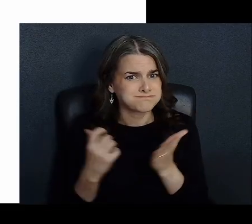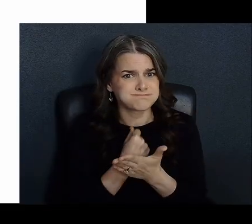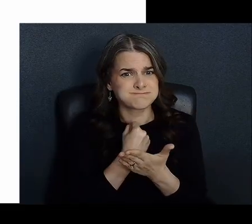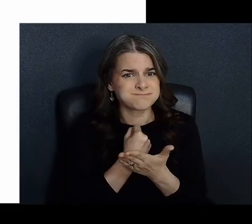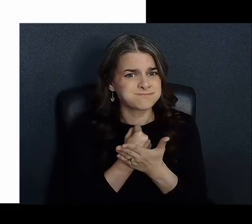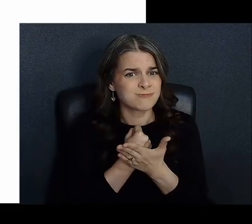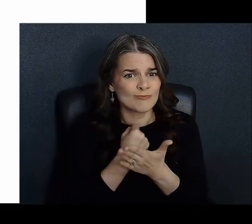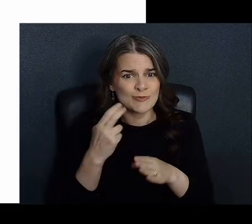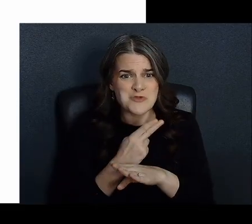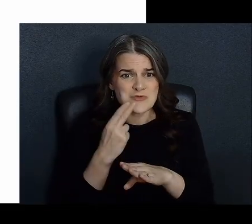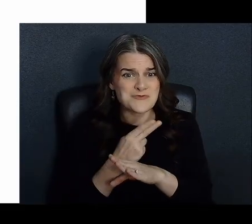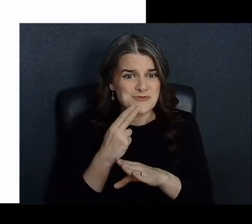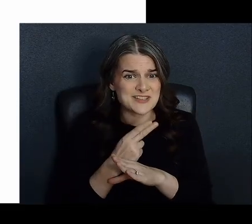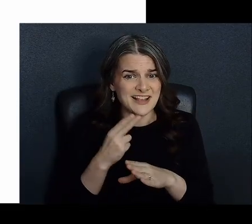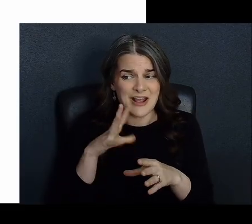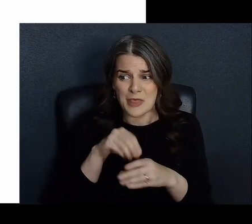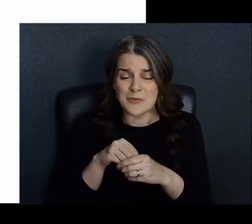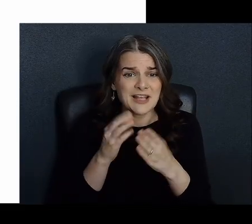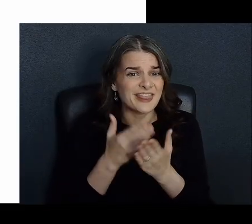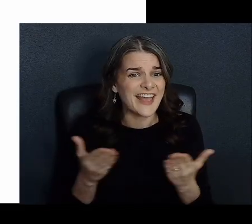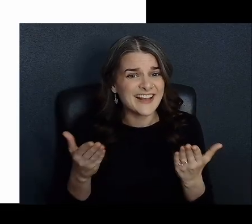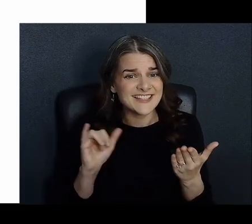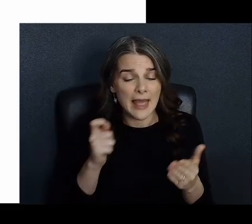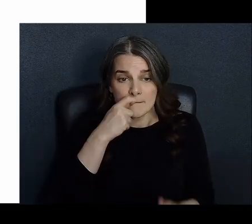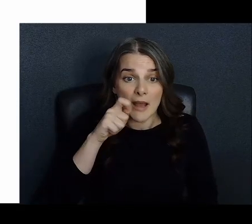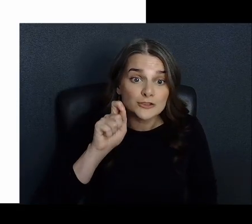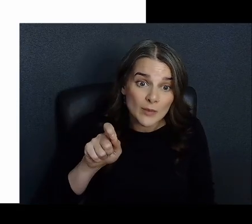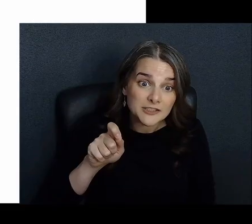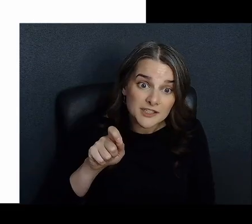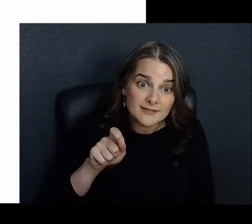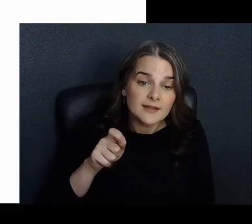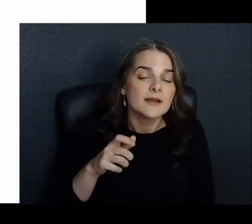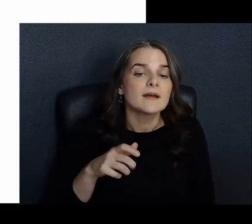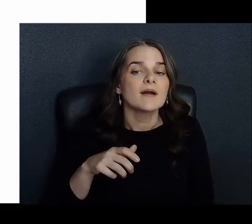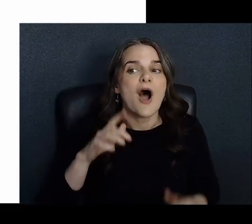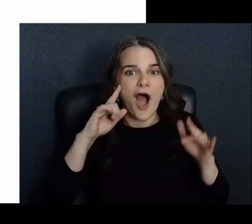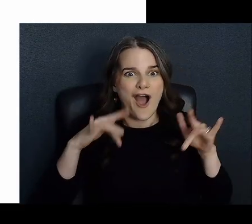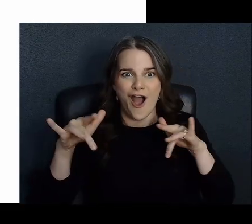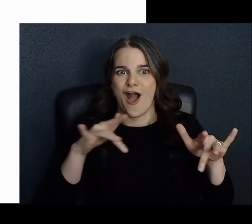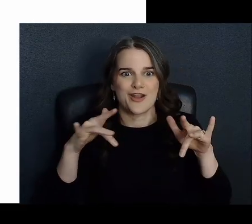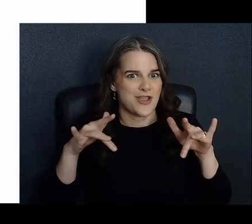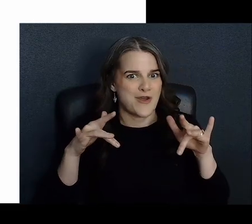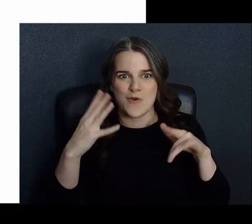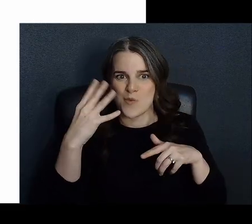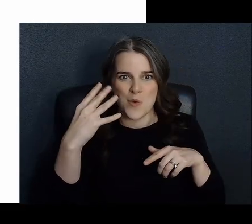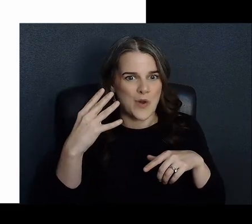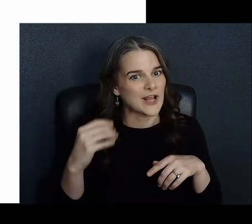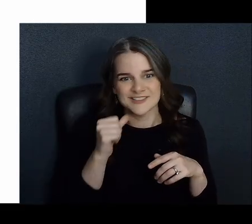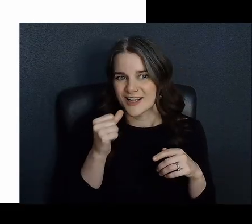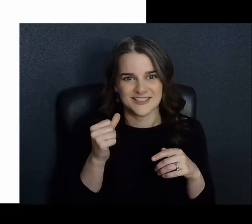includes things like punctuation, whereas an audio recording will not do the punctuation for you.